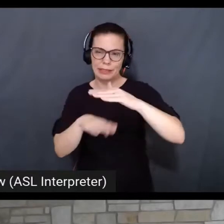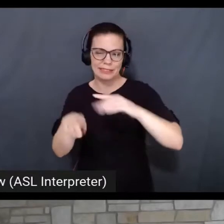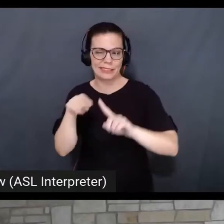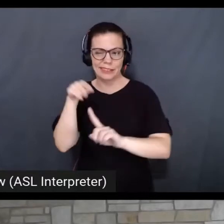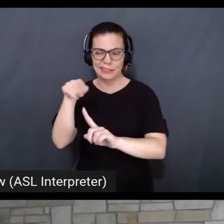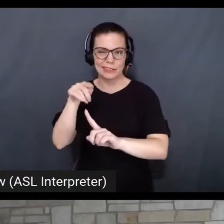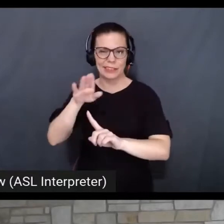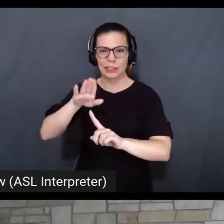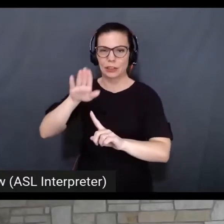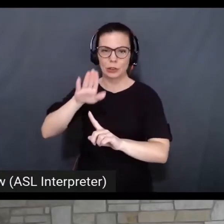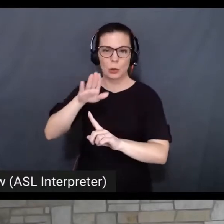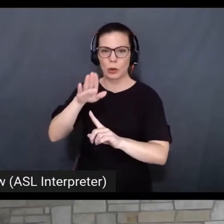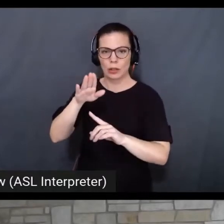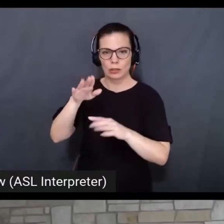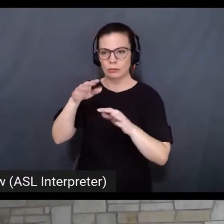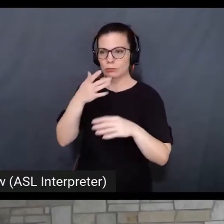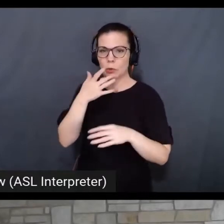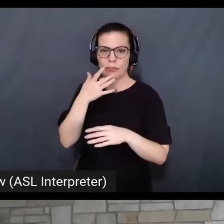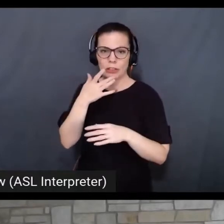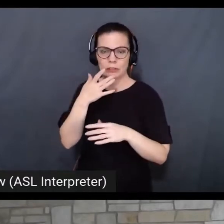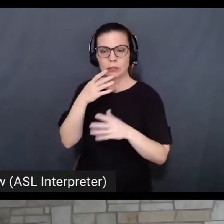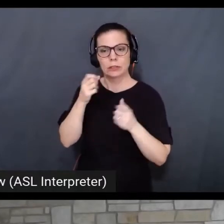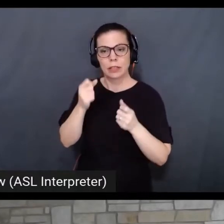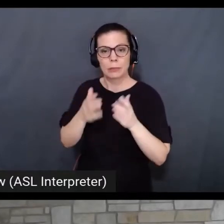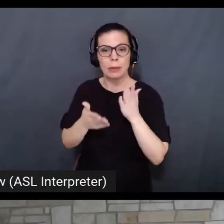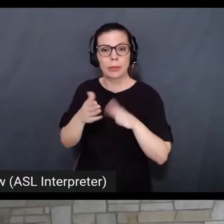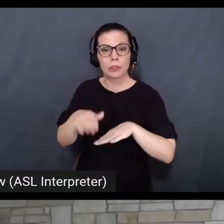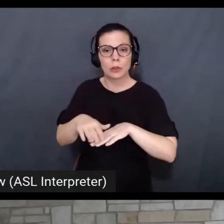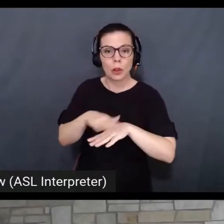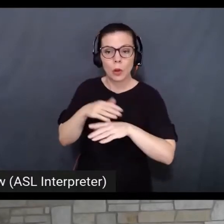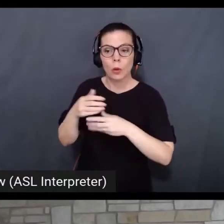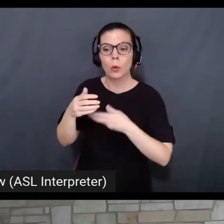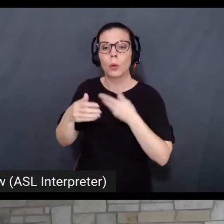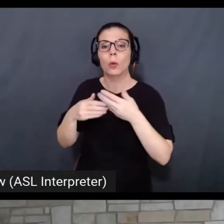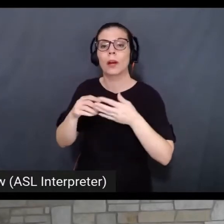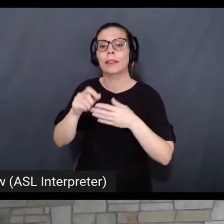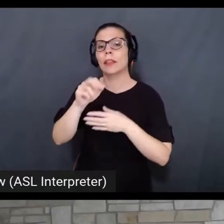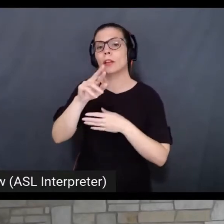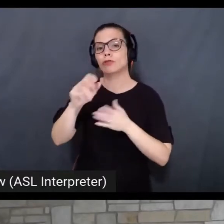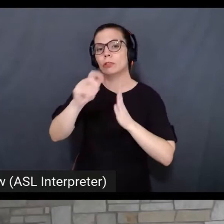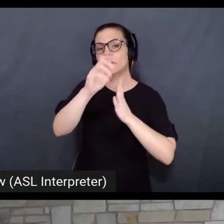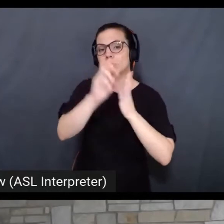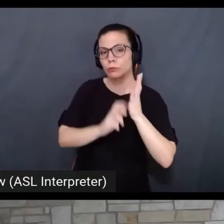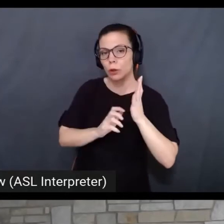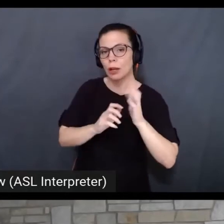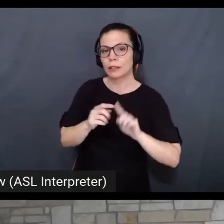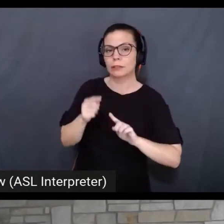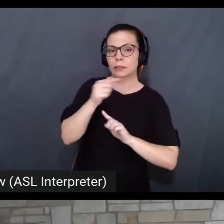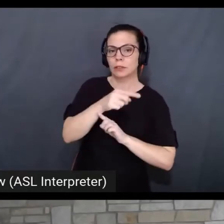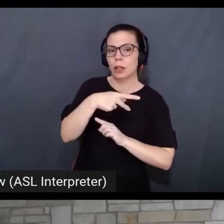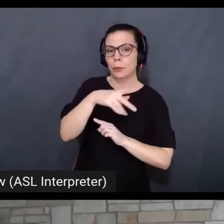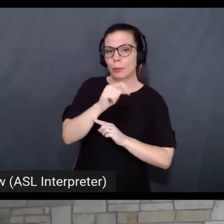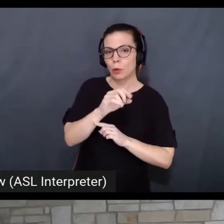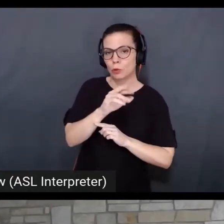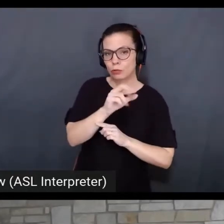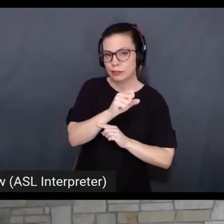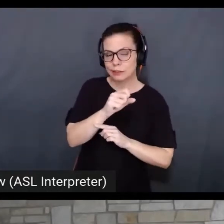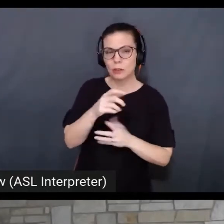You might wanna move gradually and slowly rewrite in Postgres over time, or you may want to, largely stay inside